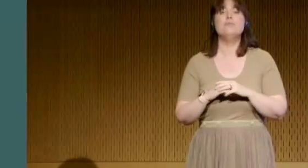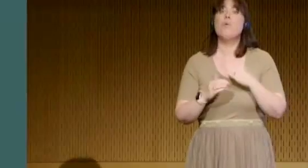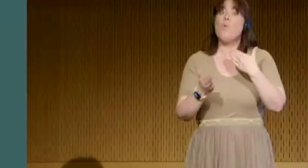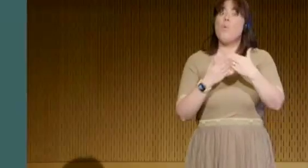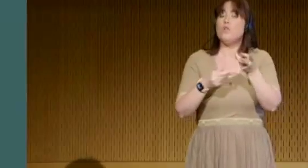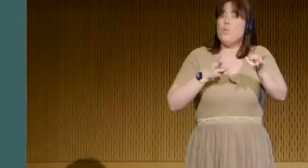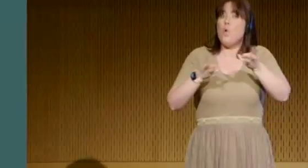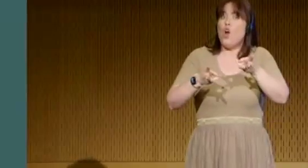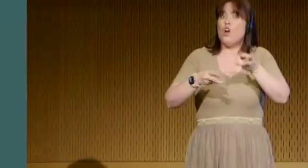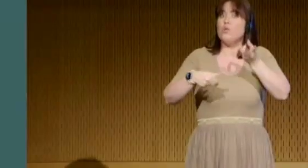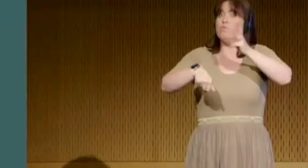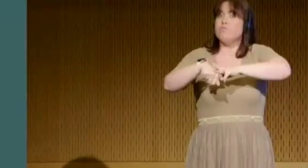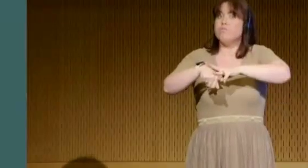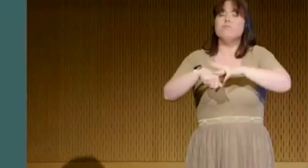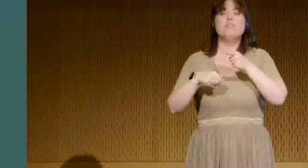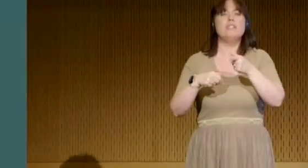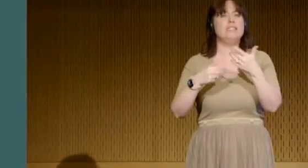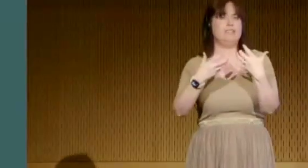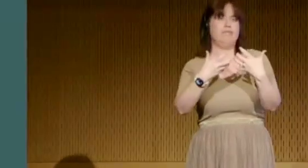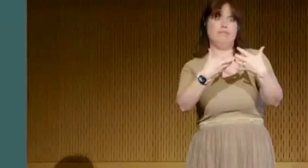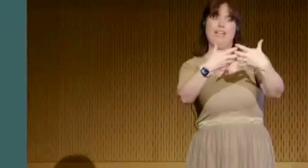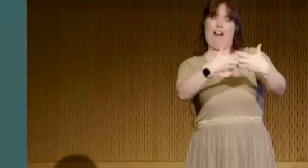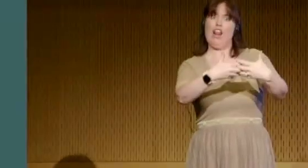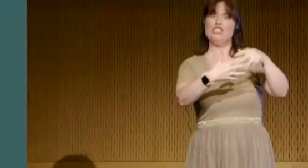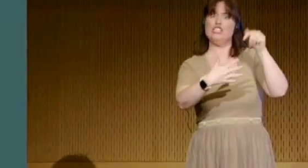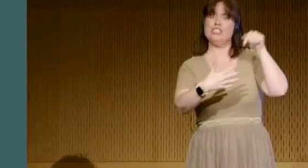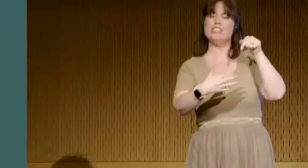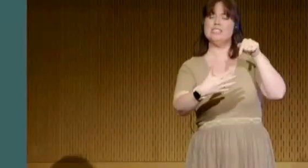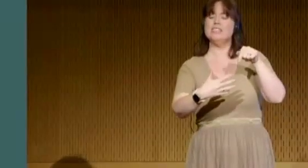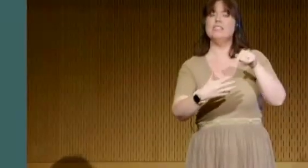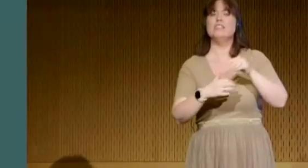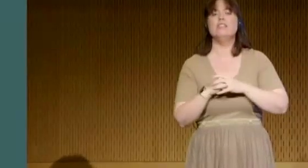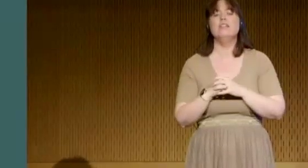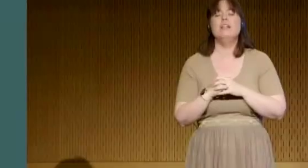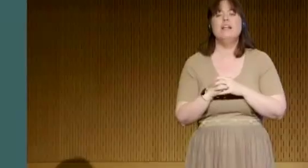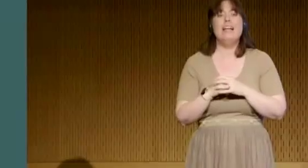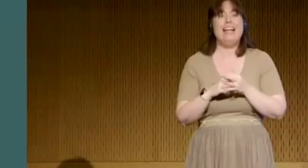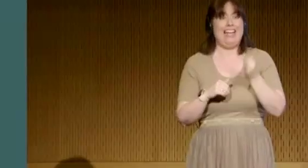this already, but the technology is definitely a gamechanger. If I had tried to do this when I